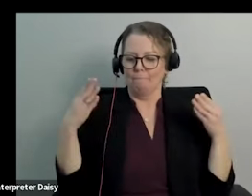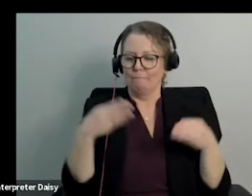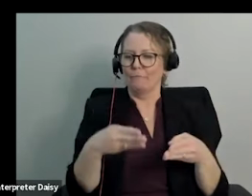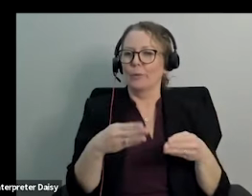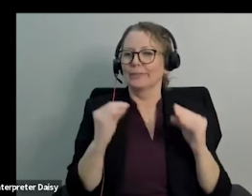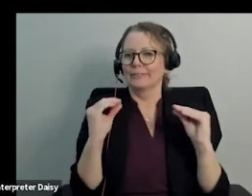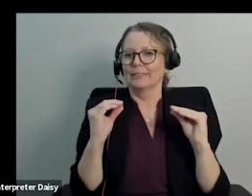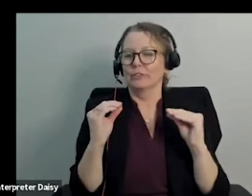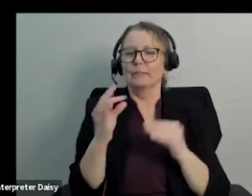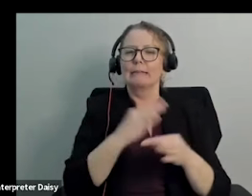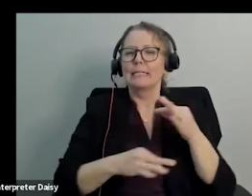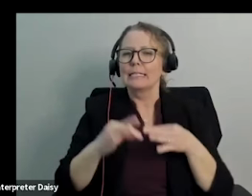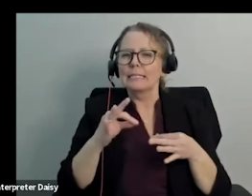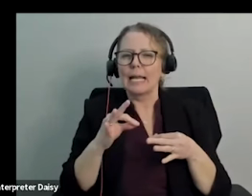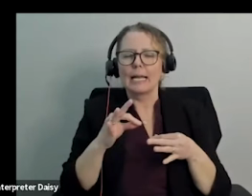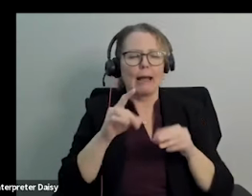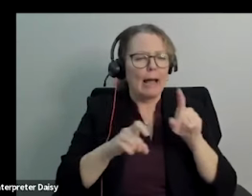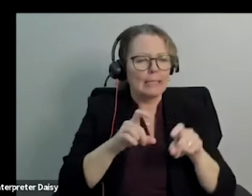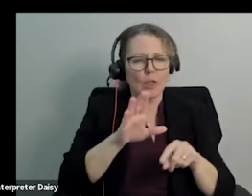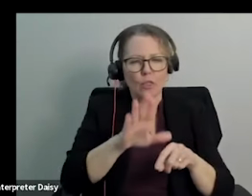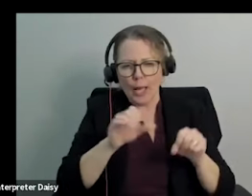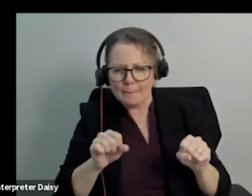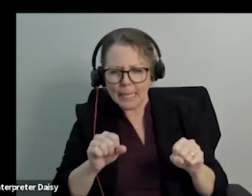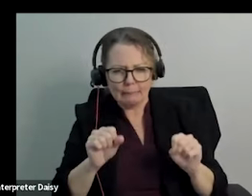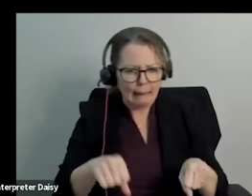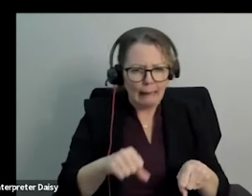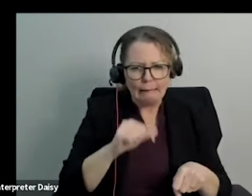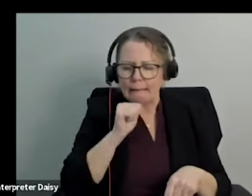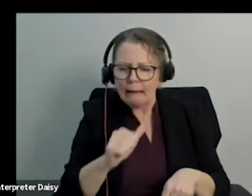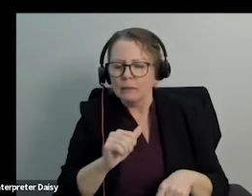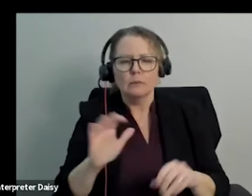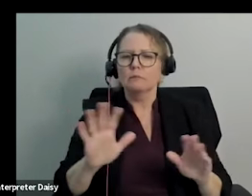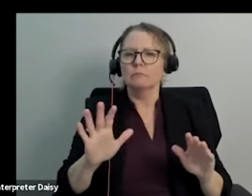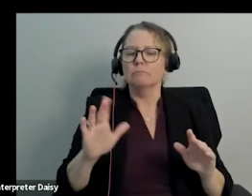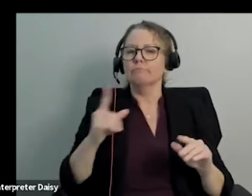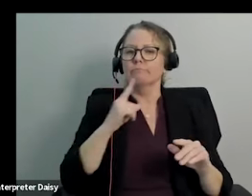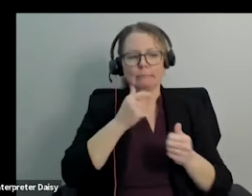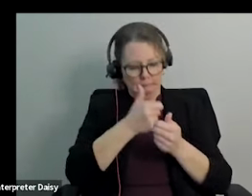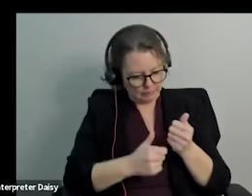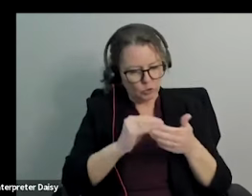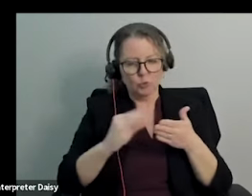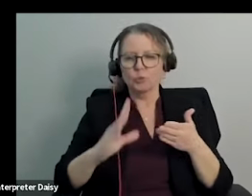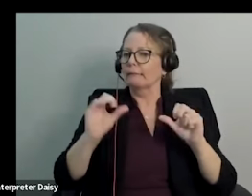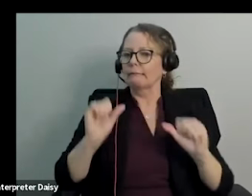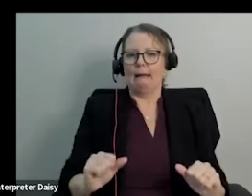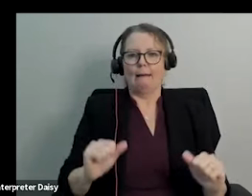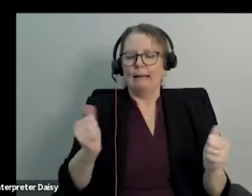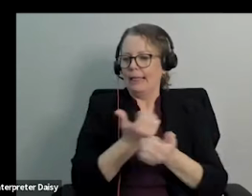instead of questioning their student's ability, the default assumption was that each student could do anything they wanted to do